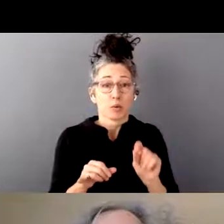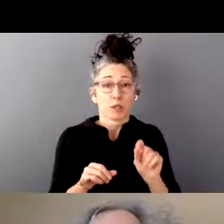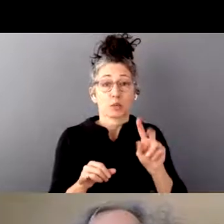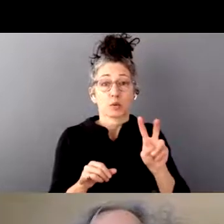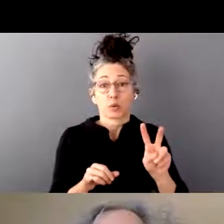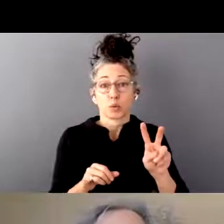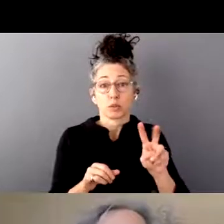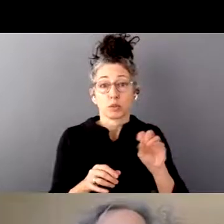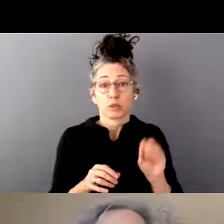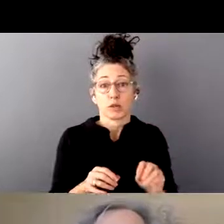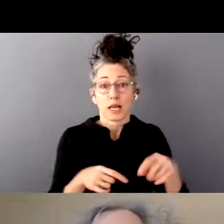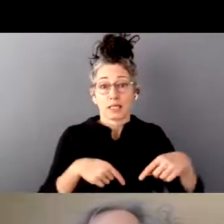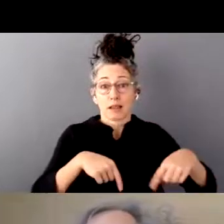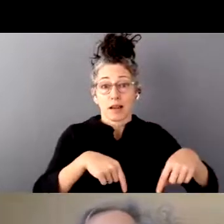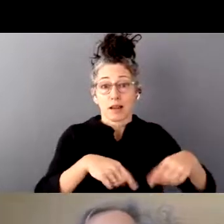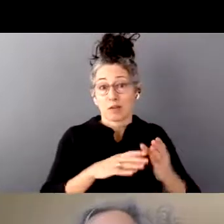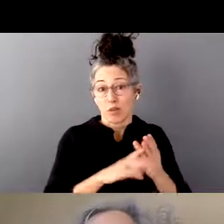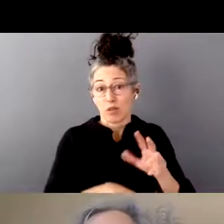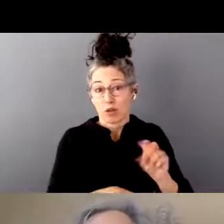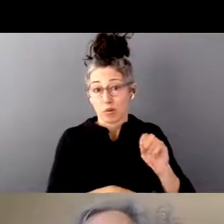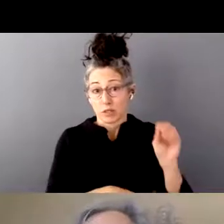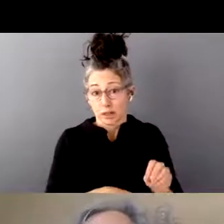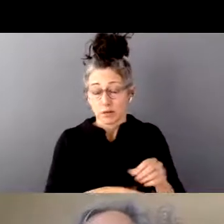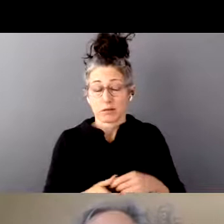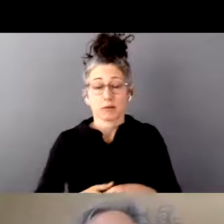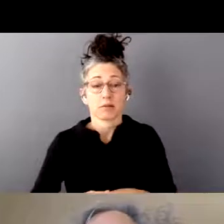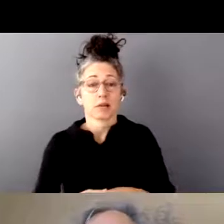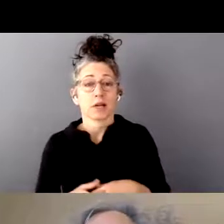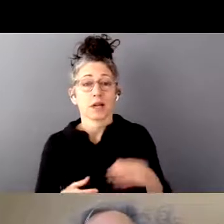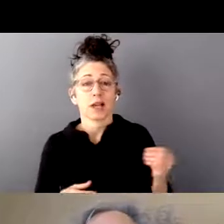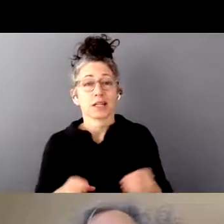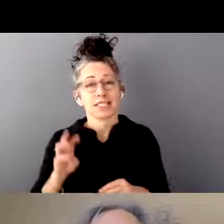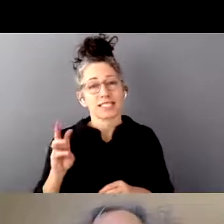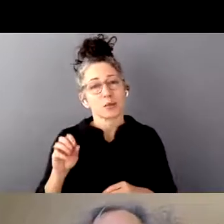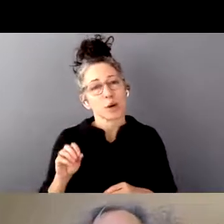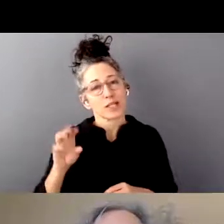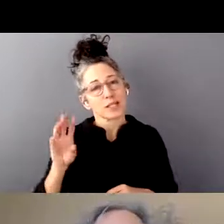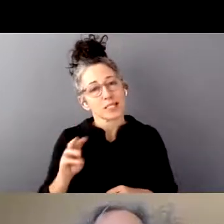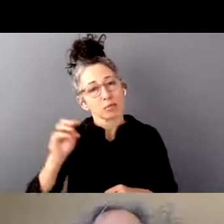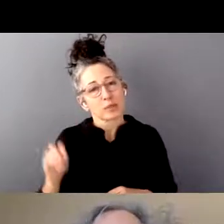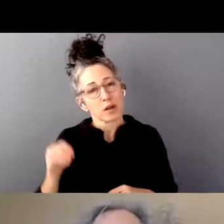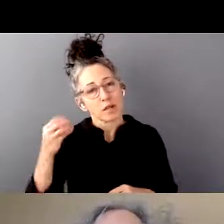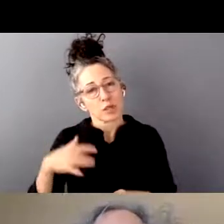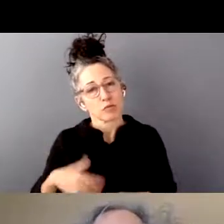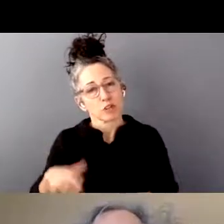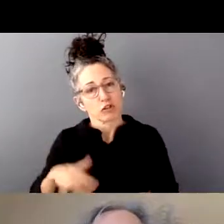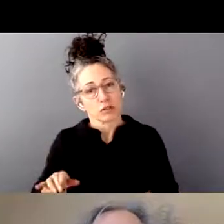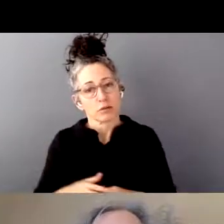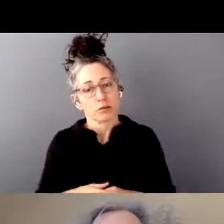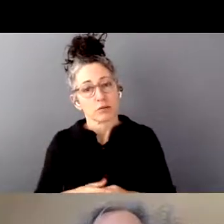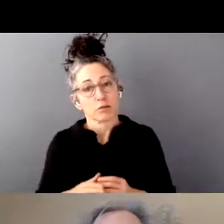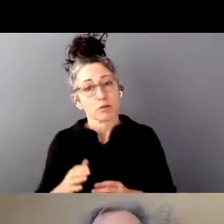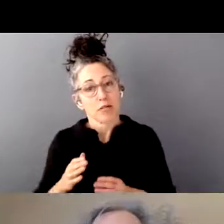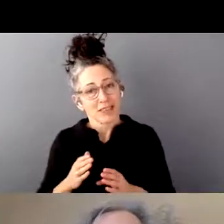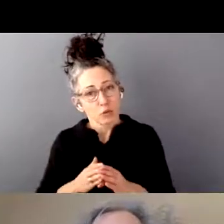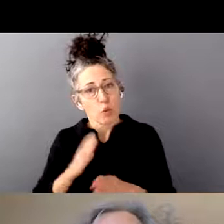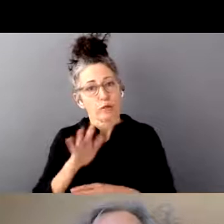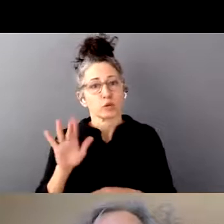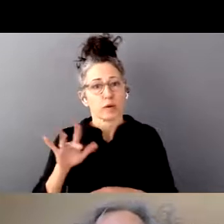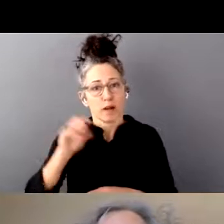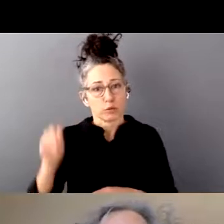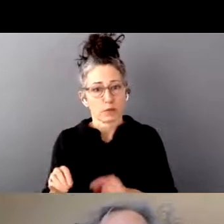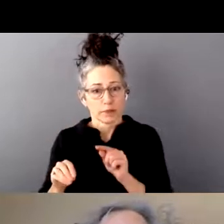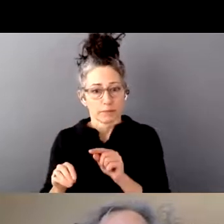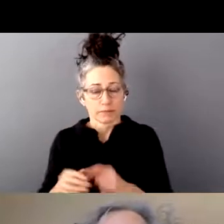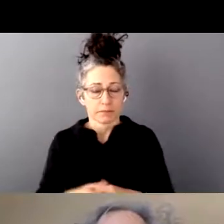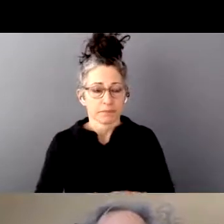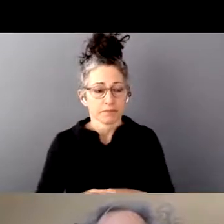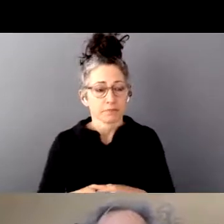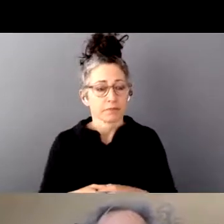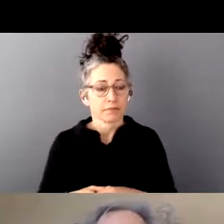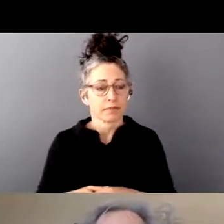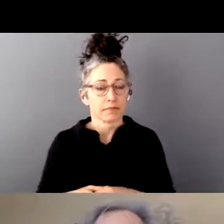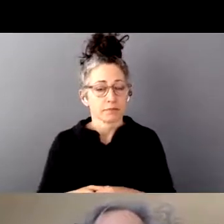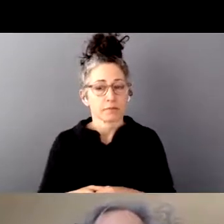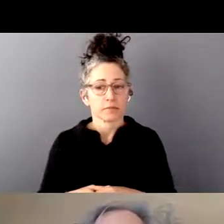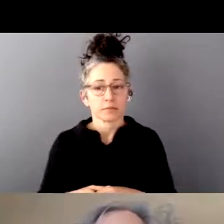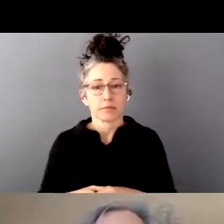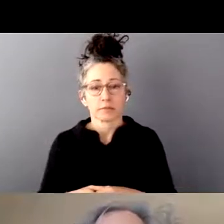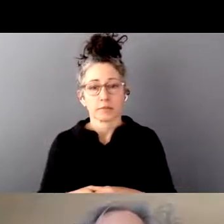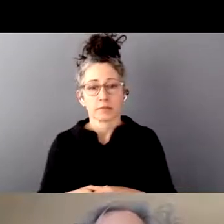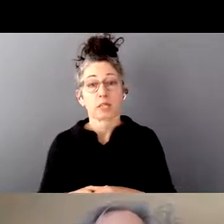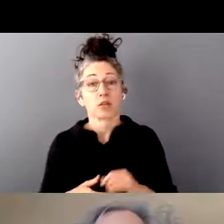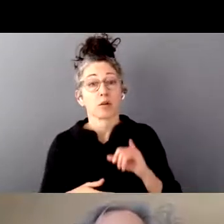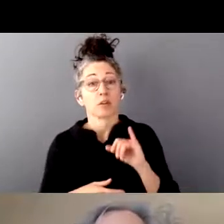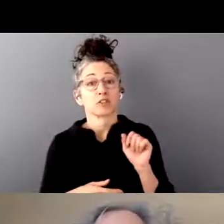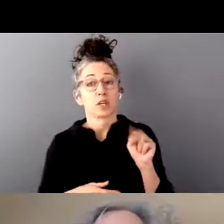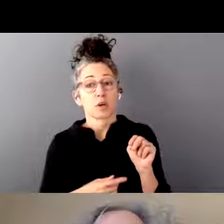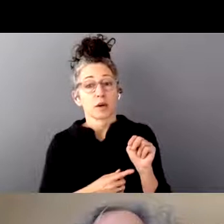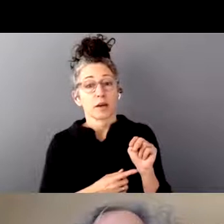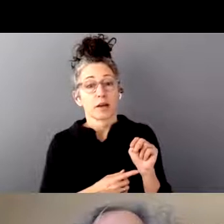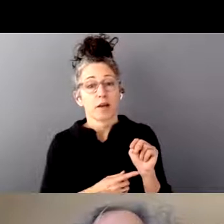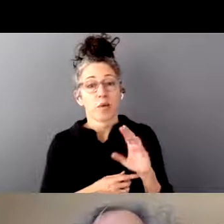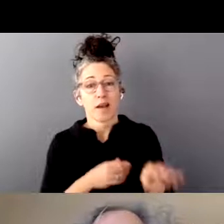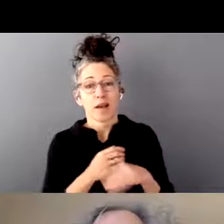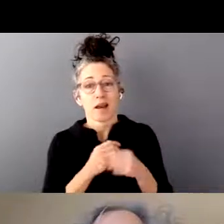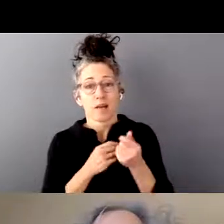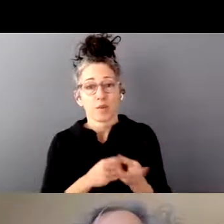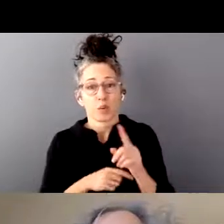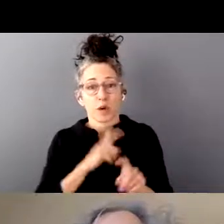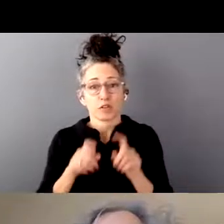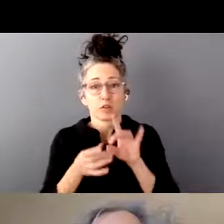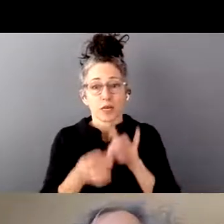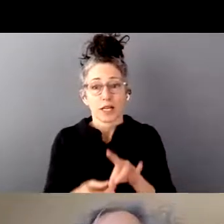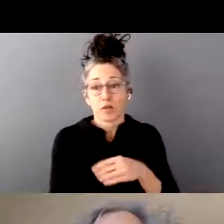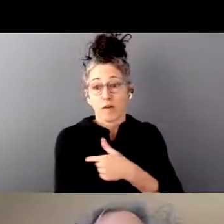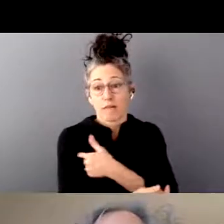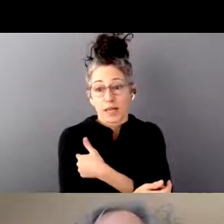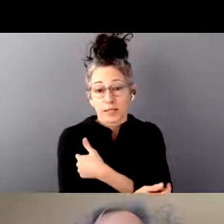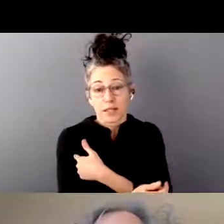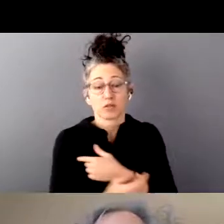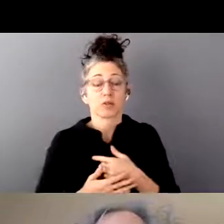June of 2019 estimated these same measures at 8.2% for anxiety of which we are over 30% and a 6.6% for depressive symptoms, which we're over 25% now. Additionally in January, we've also added a couple questions on vaccinations and the presence of having had a COVID diagnosis.